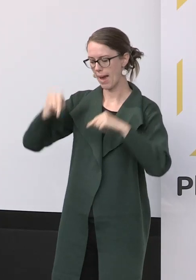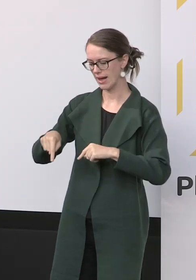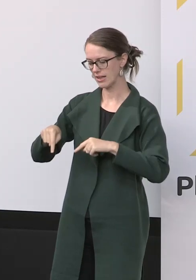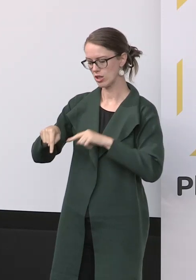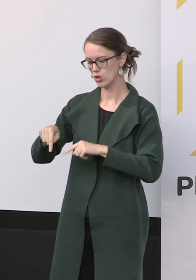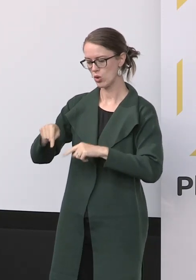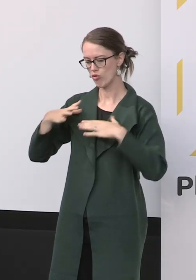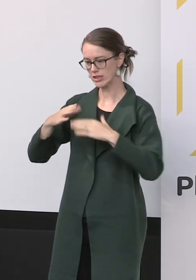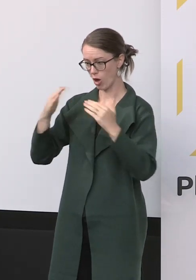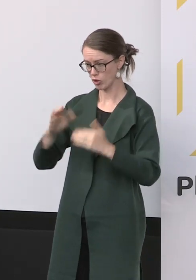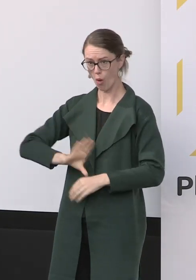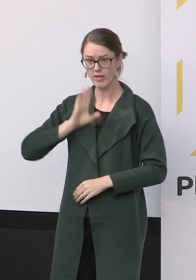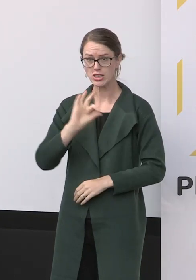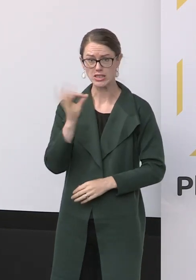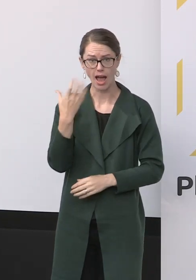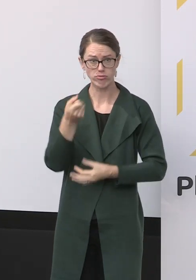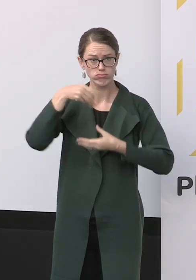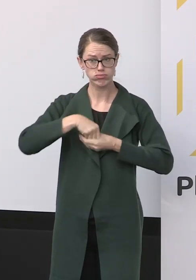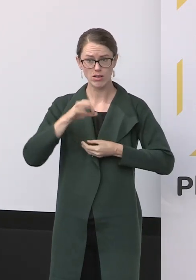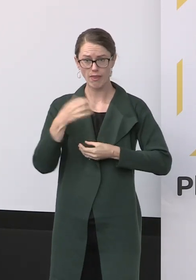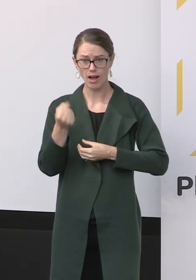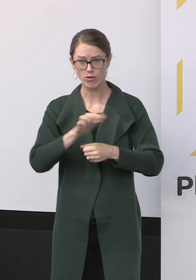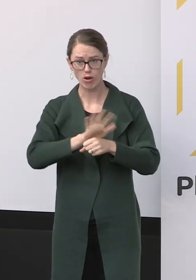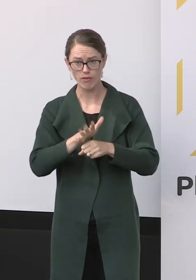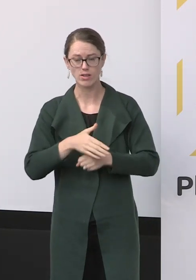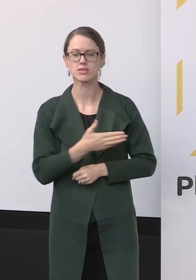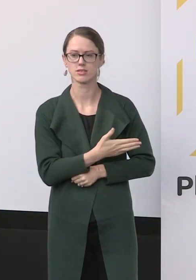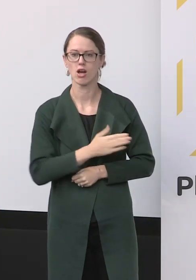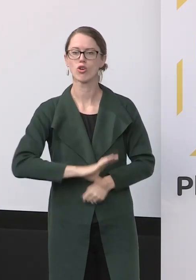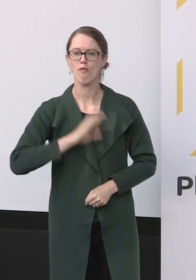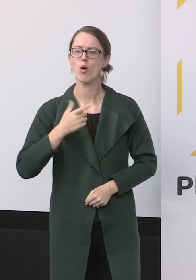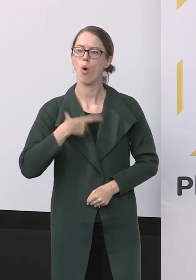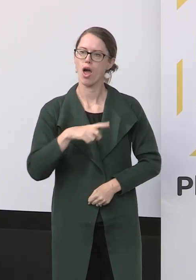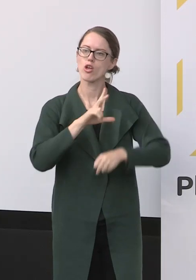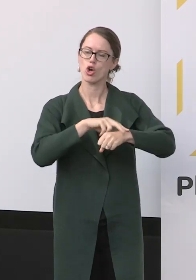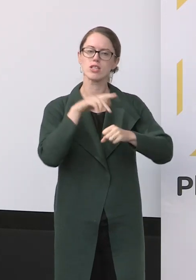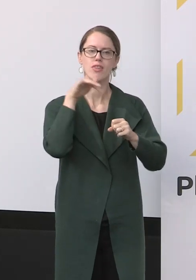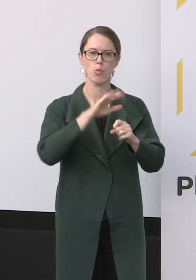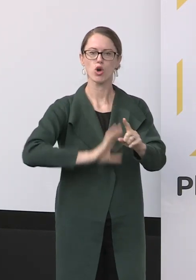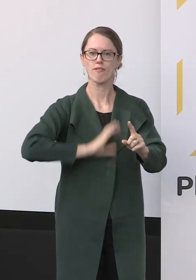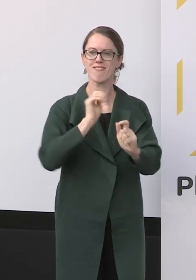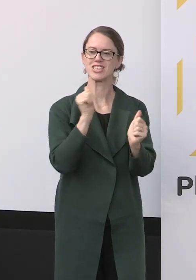How confident are you, when